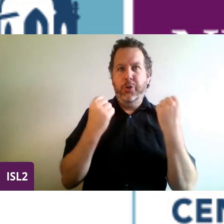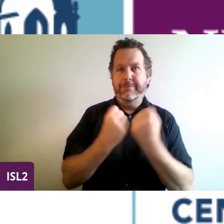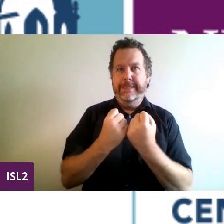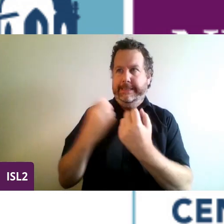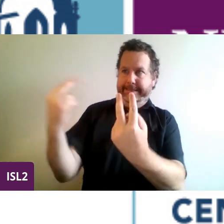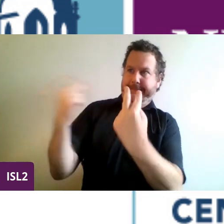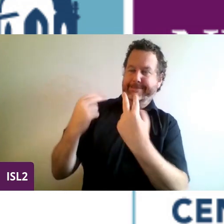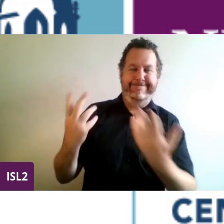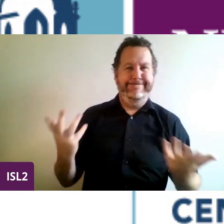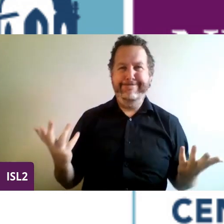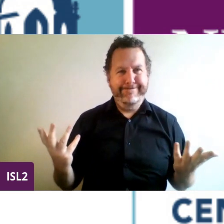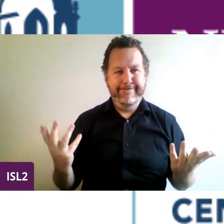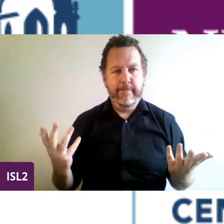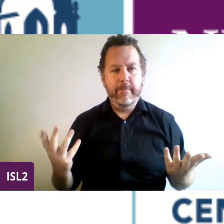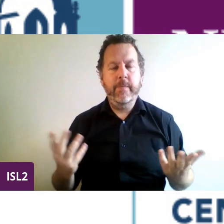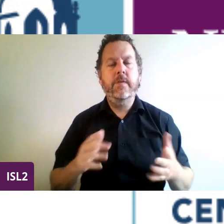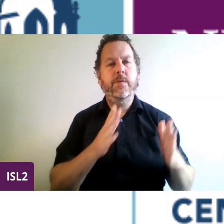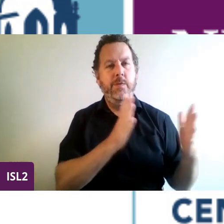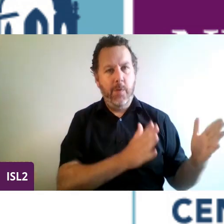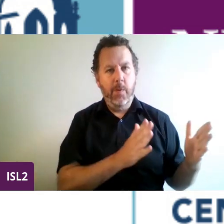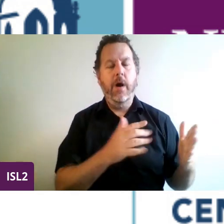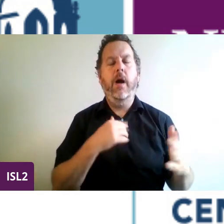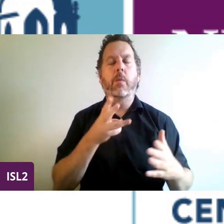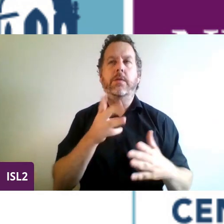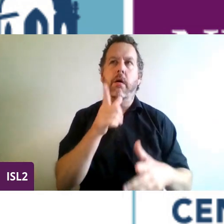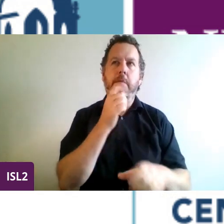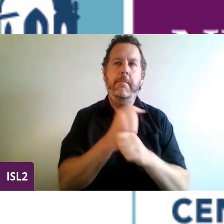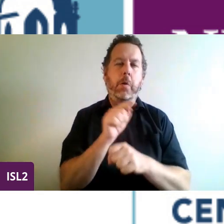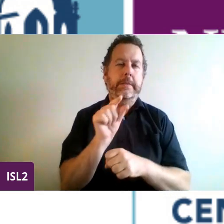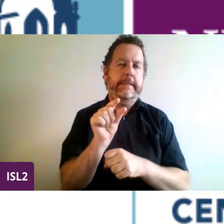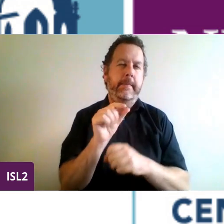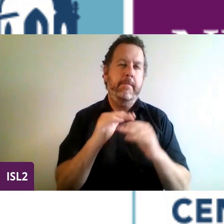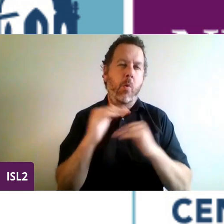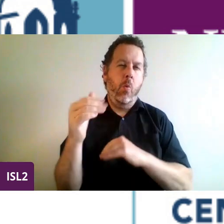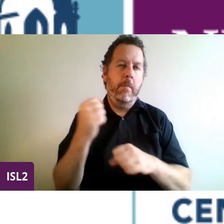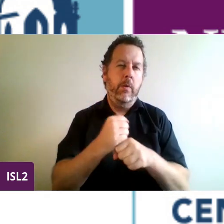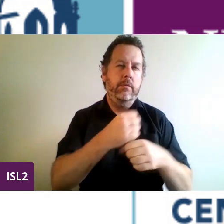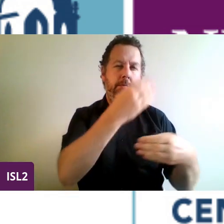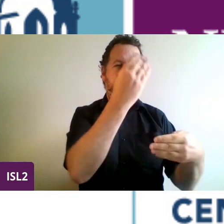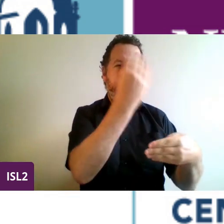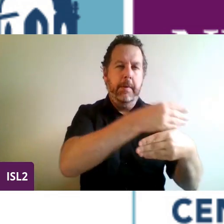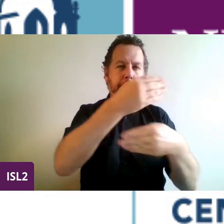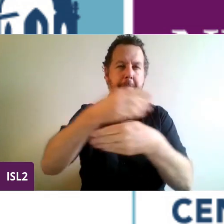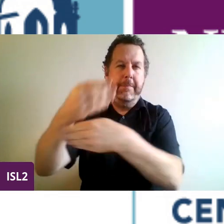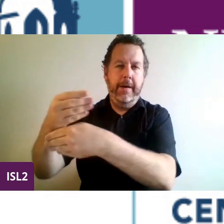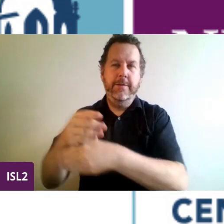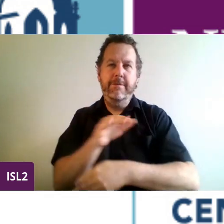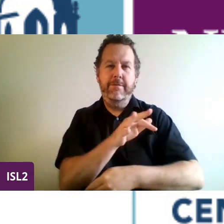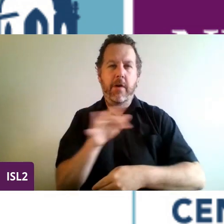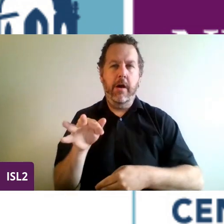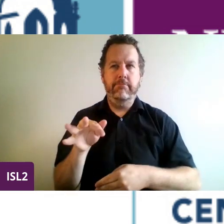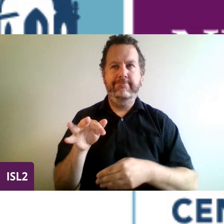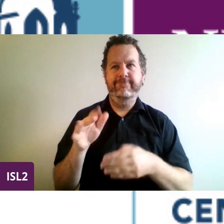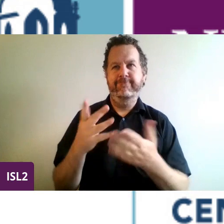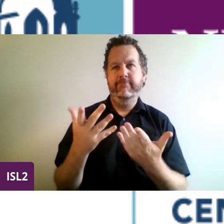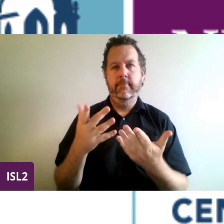emphasis I will focus on the barriers coming from the social space These actually